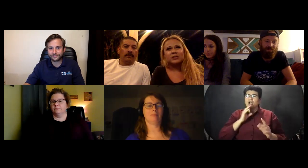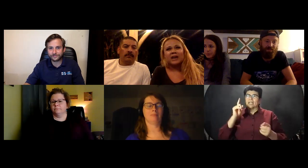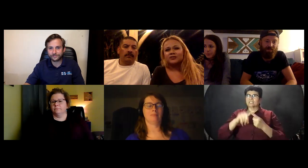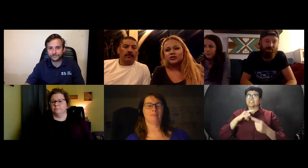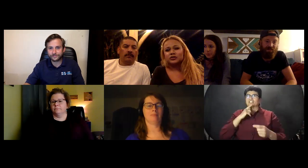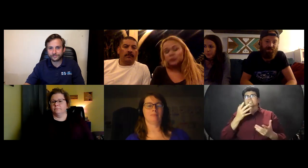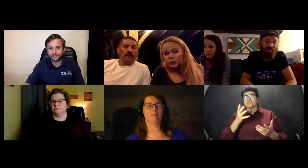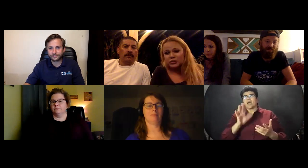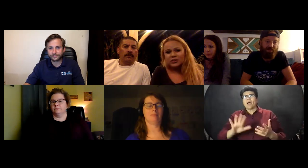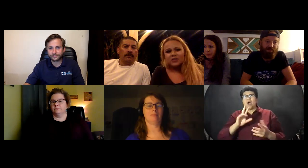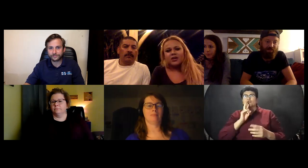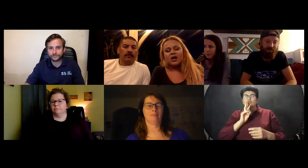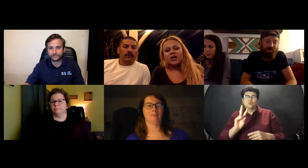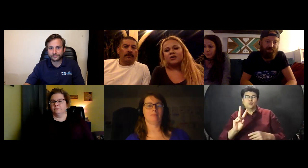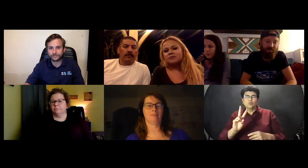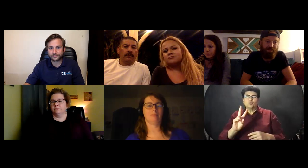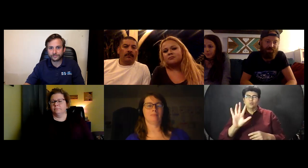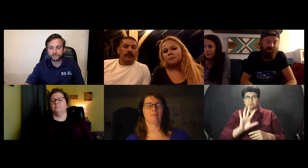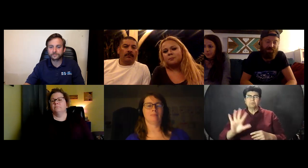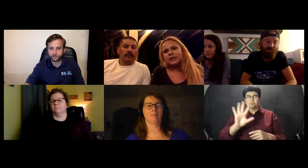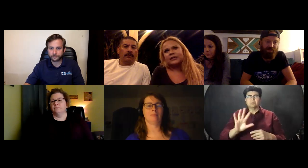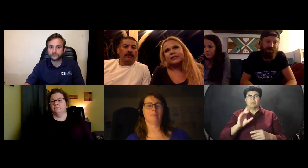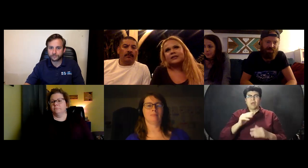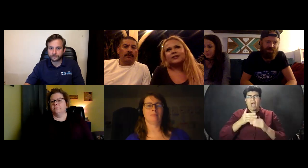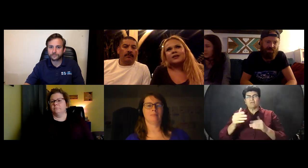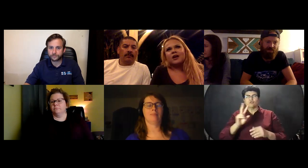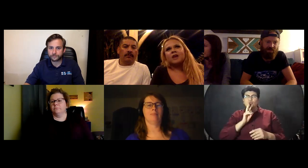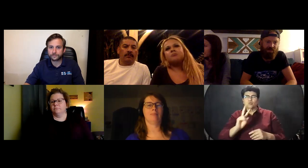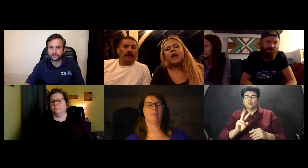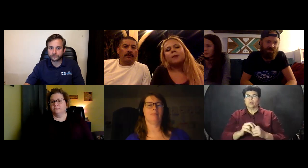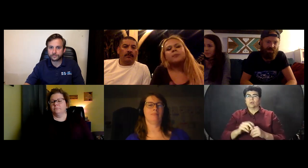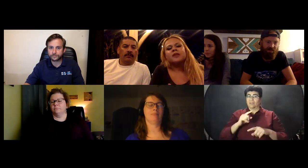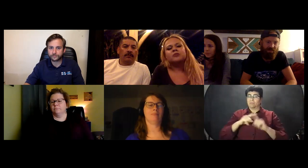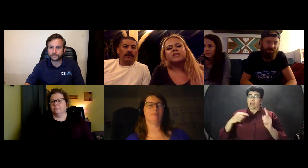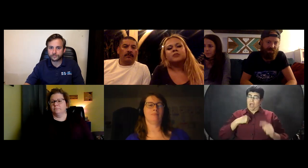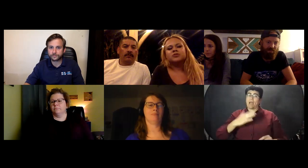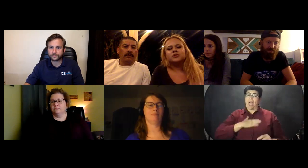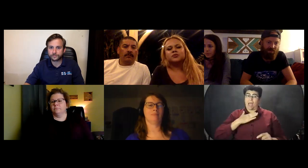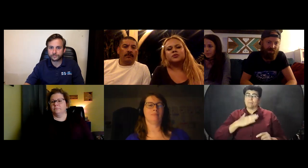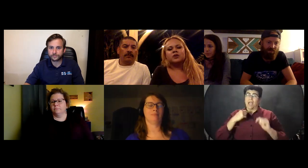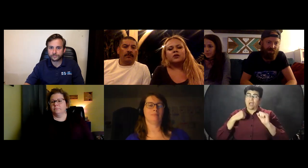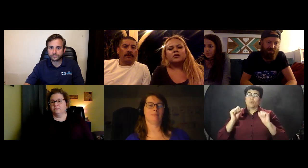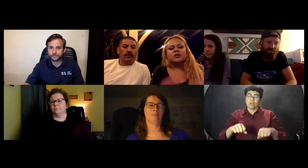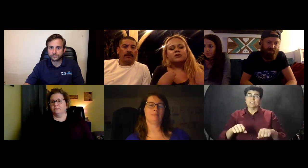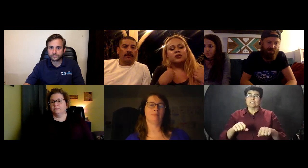after two um but